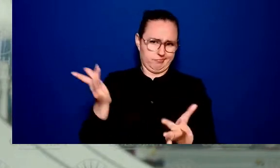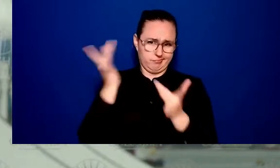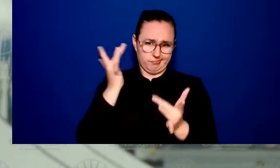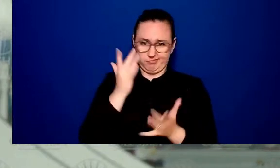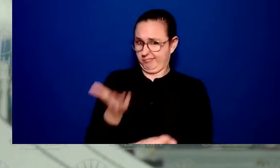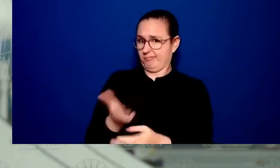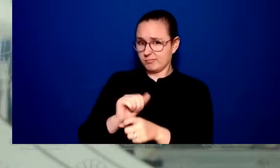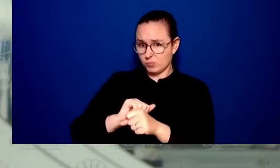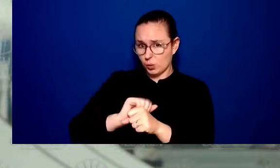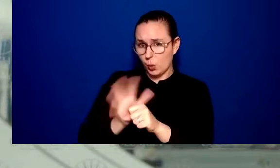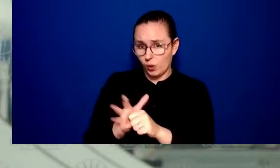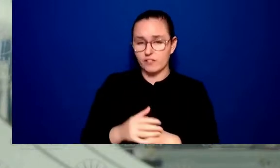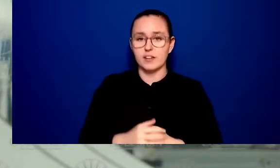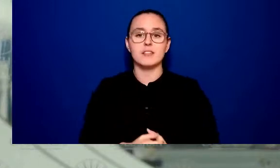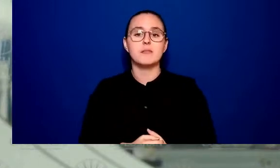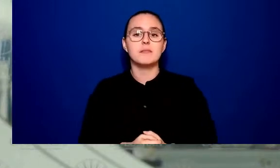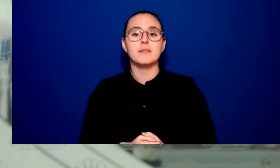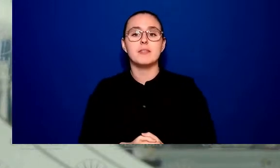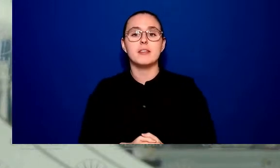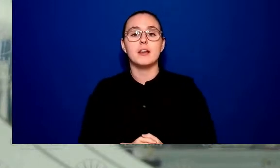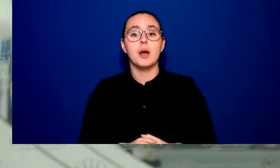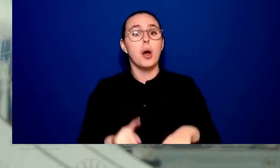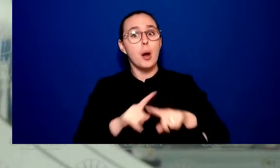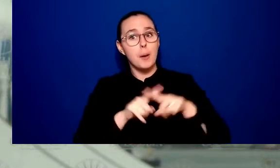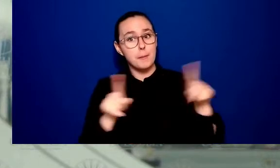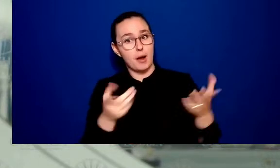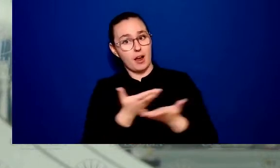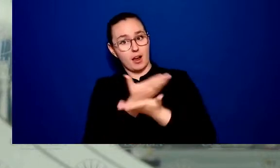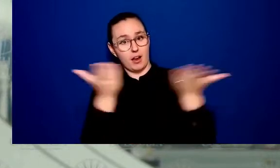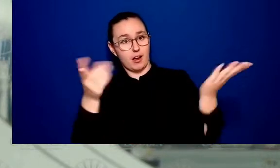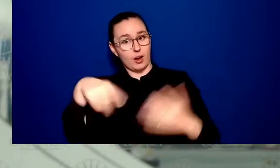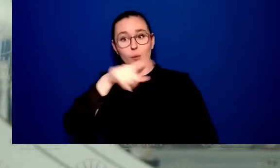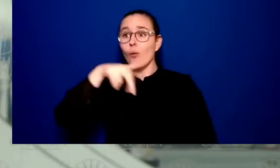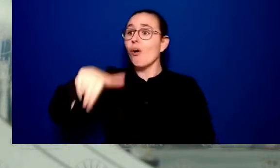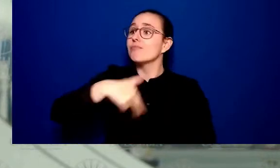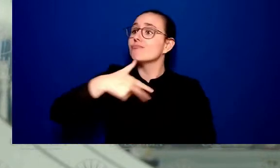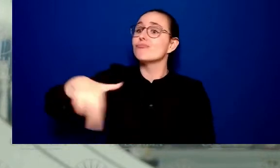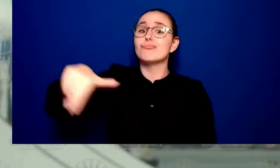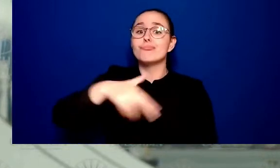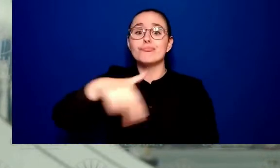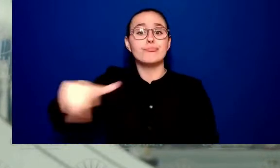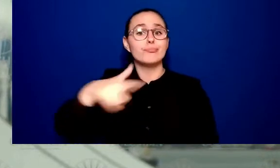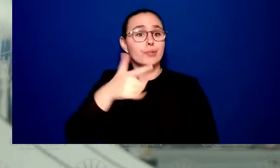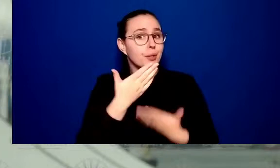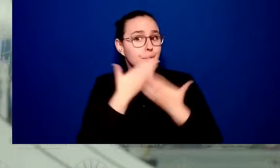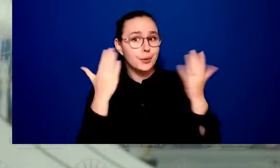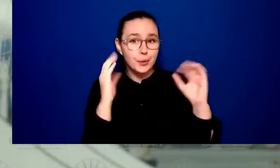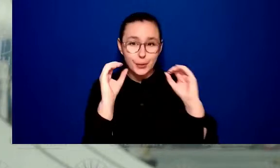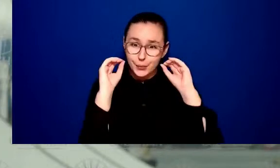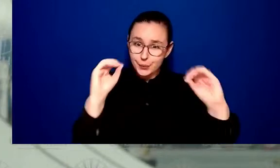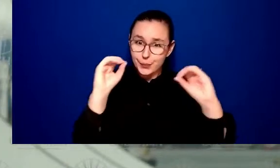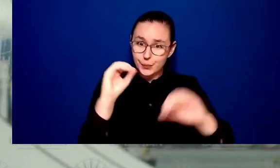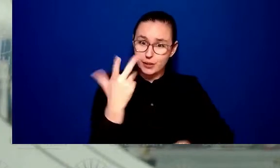those people walking around unvaccinated. Who might be in those critical care beds and